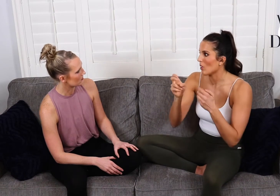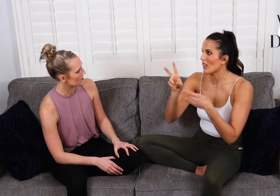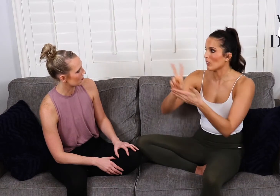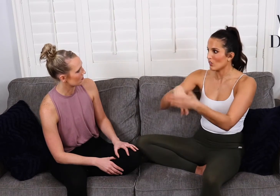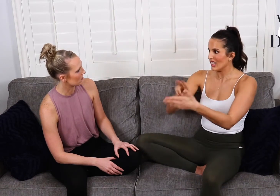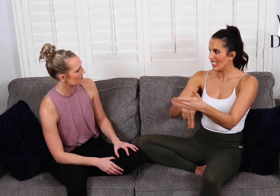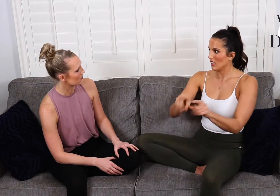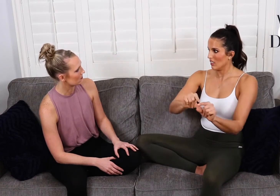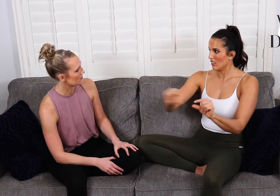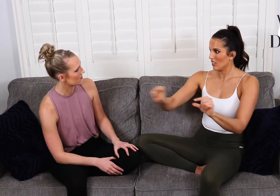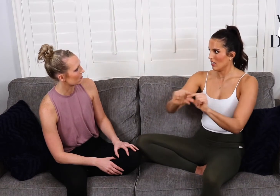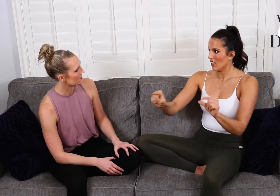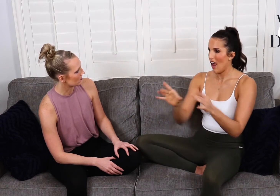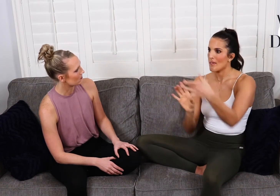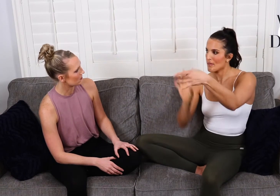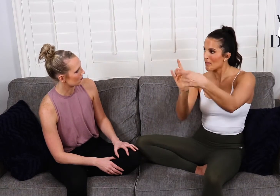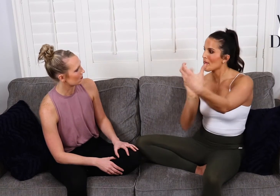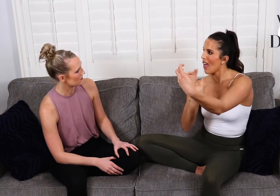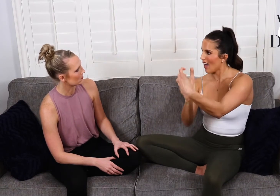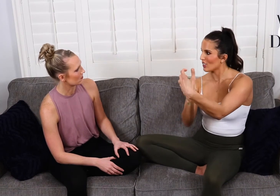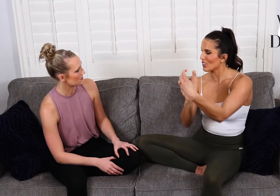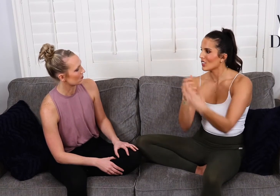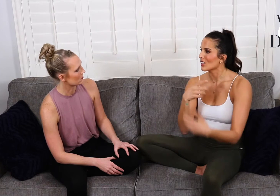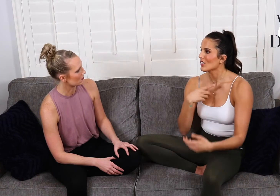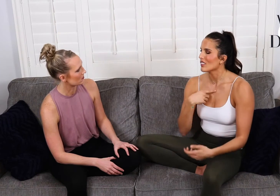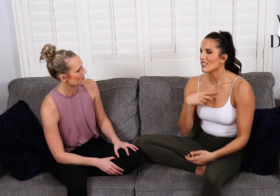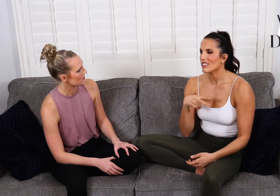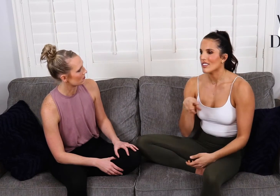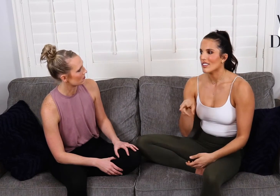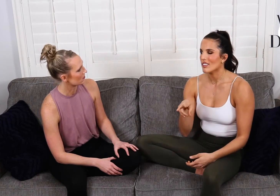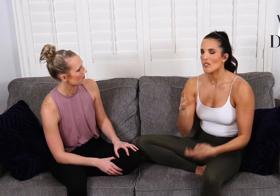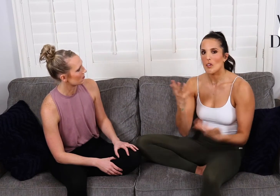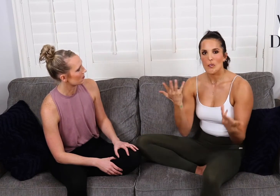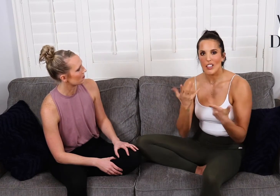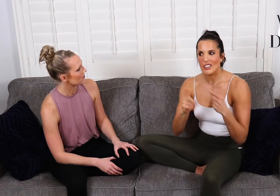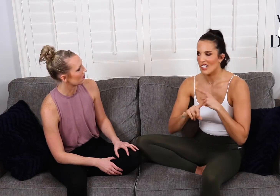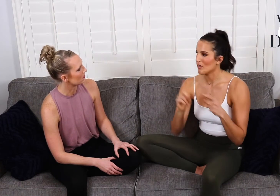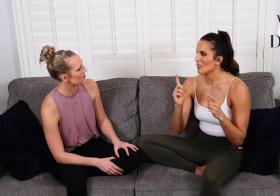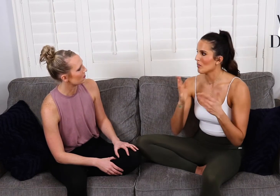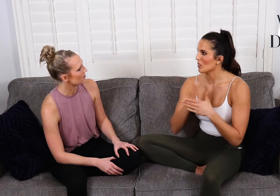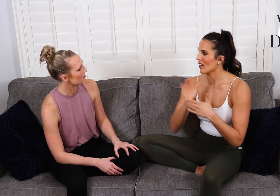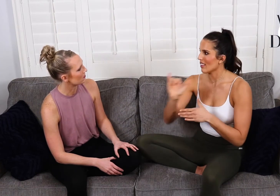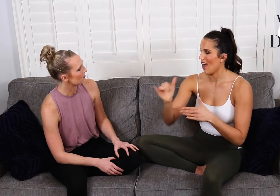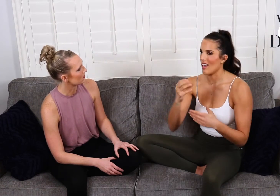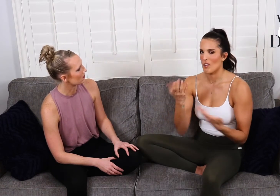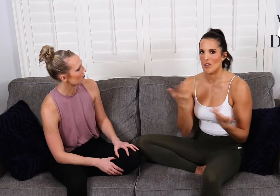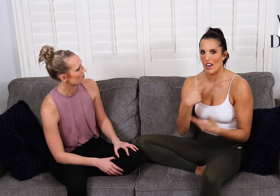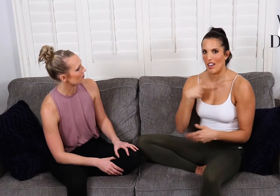read the subtitled and if they need to, match the ASL, I'm like what's the difference between